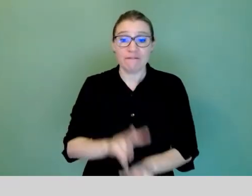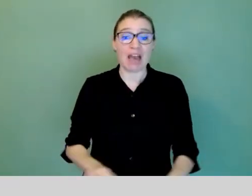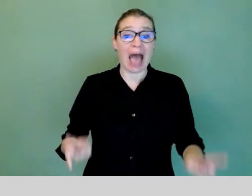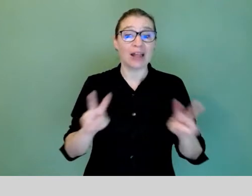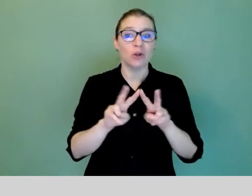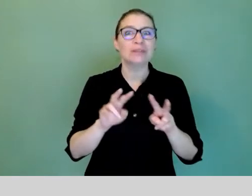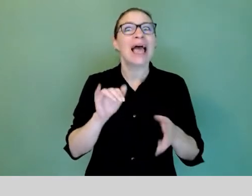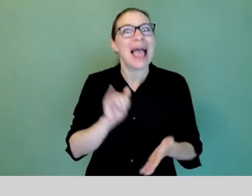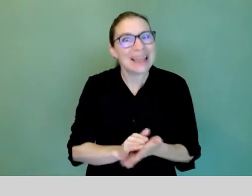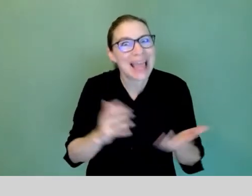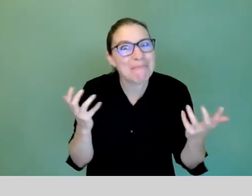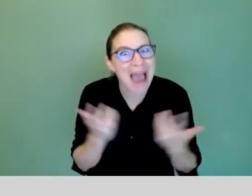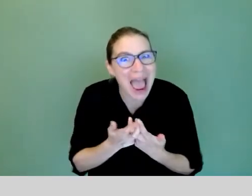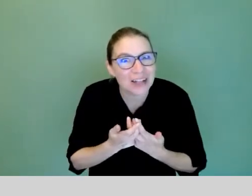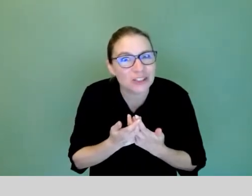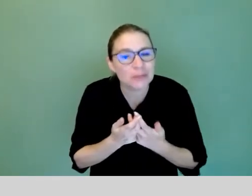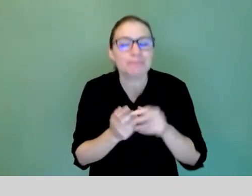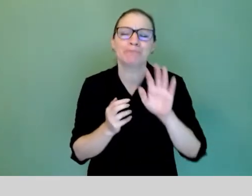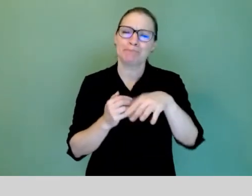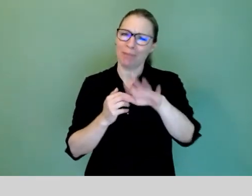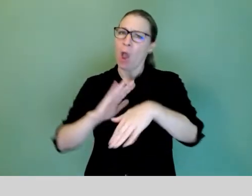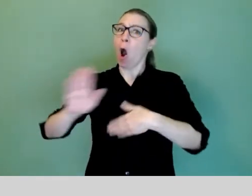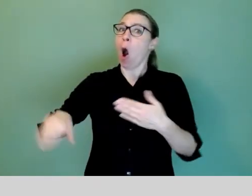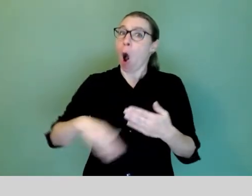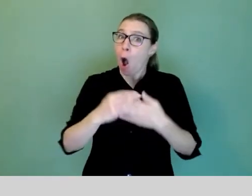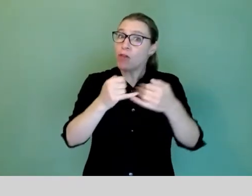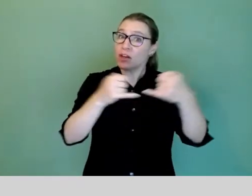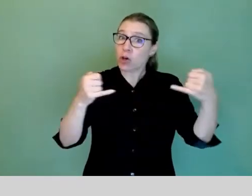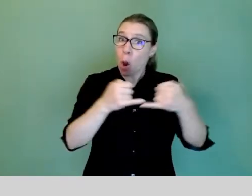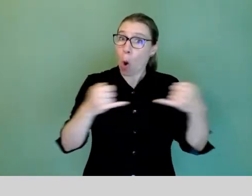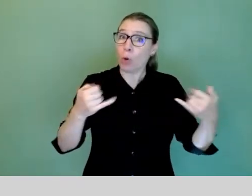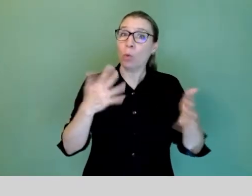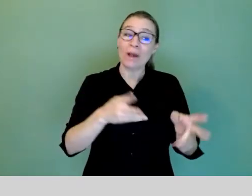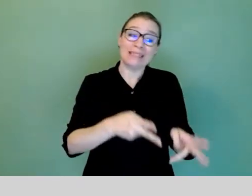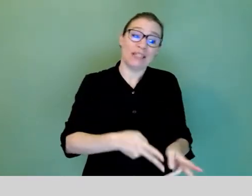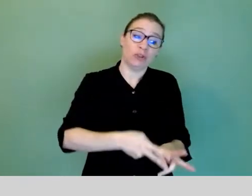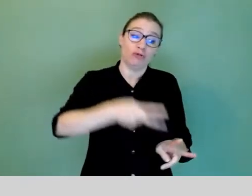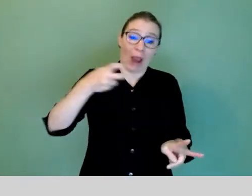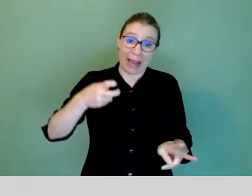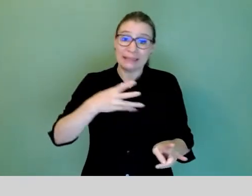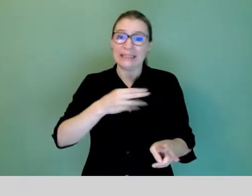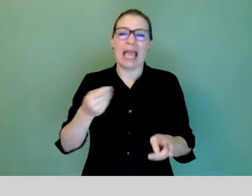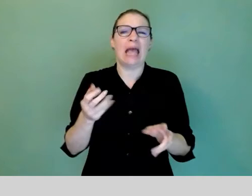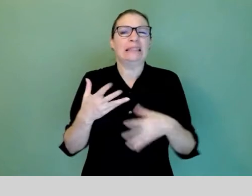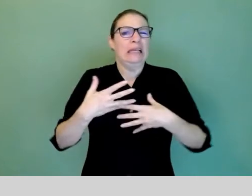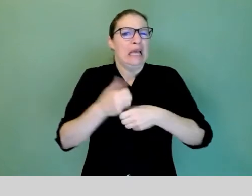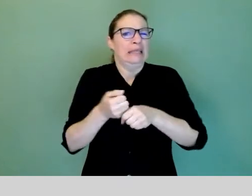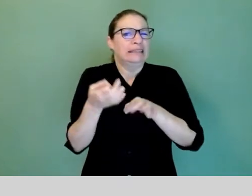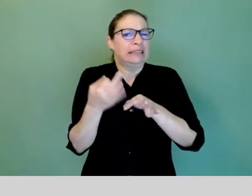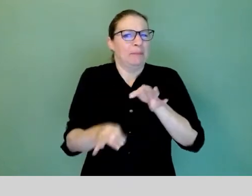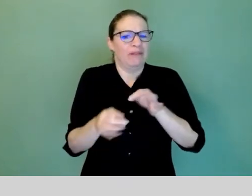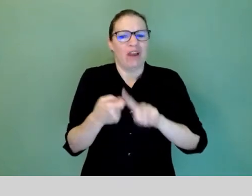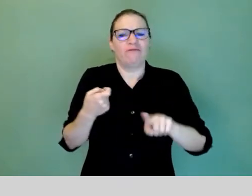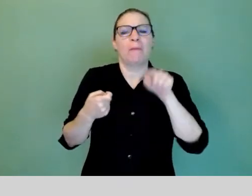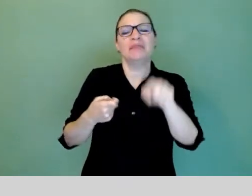All the code you've seen here has been extracted and simplified from this stupid library I wrote, which is on GitHub.